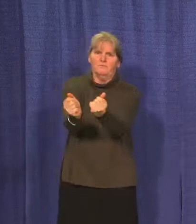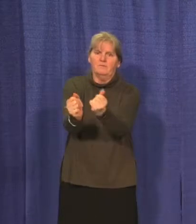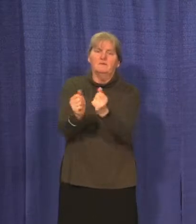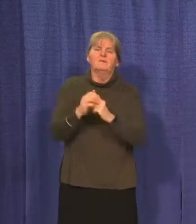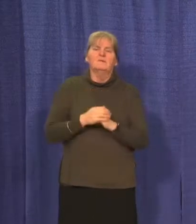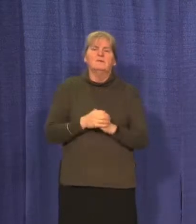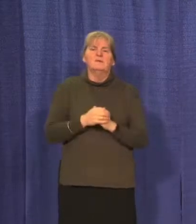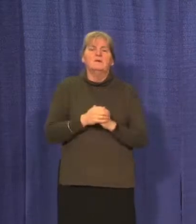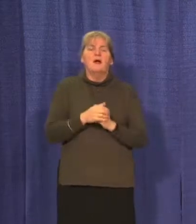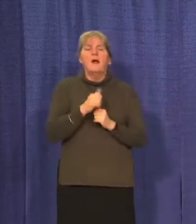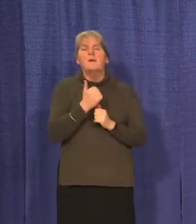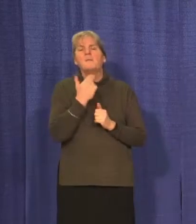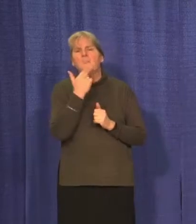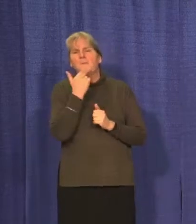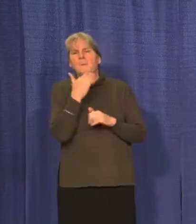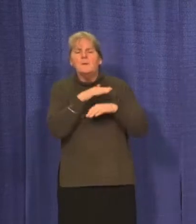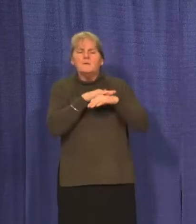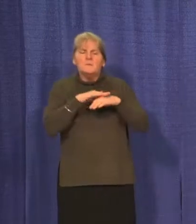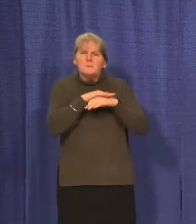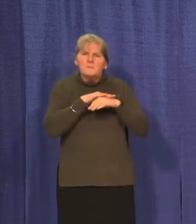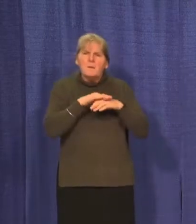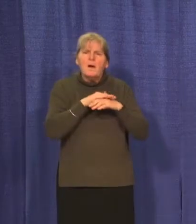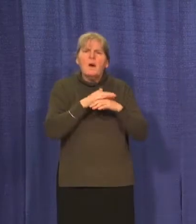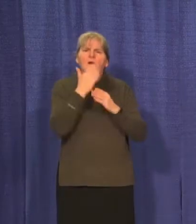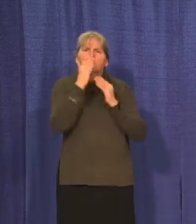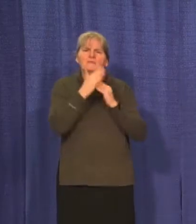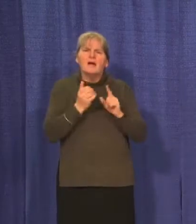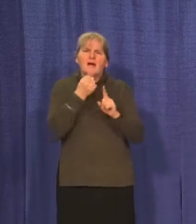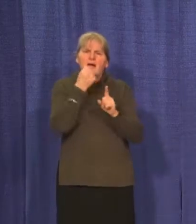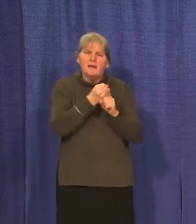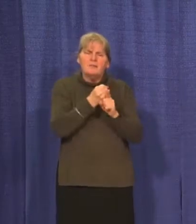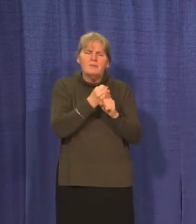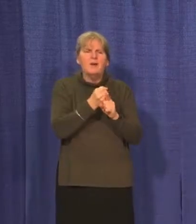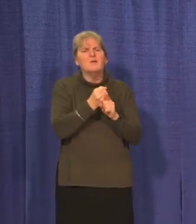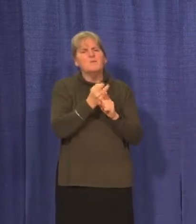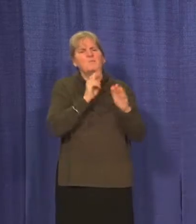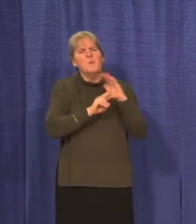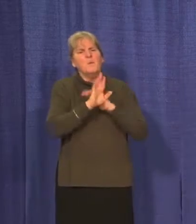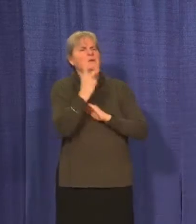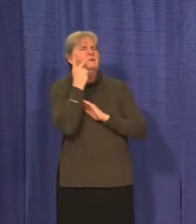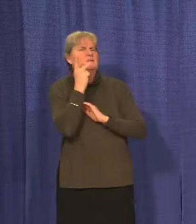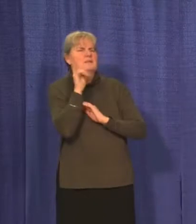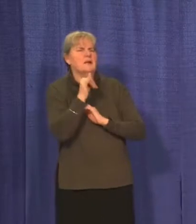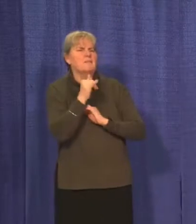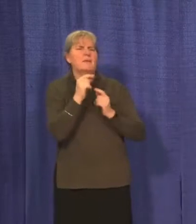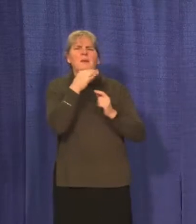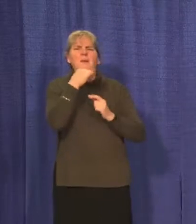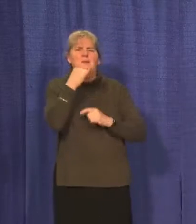Minor local side effects are common with Moderna and you need to anticipate these.